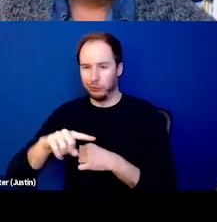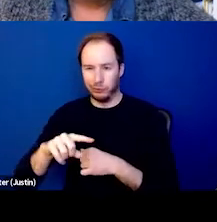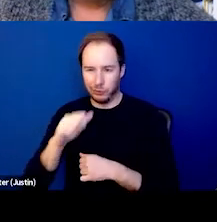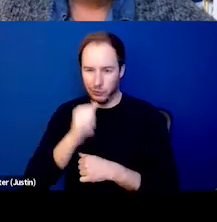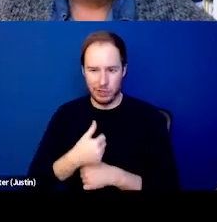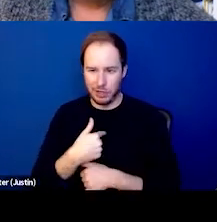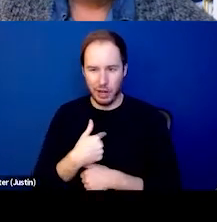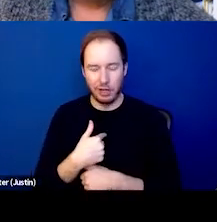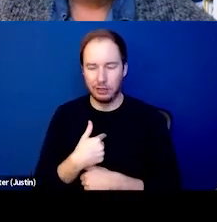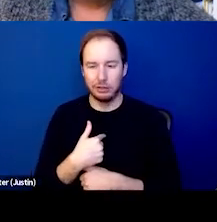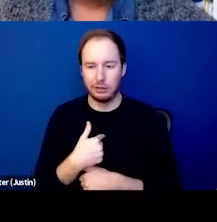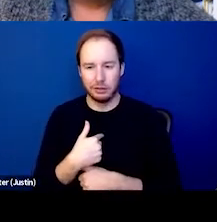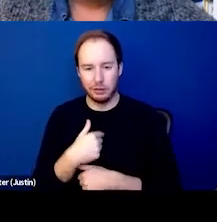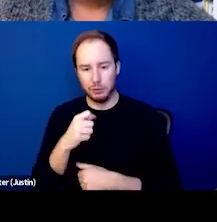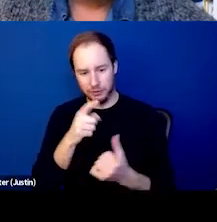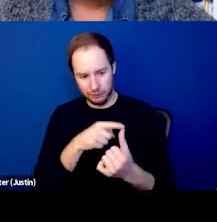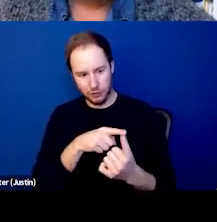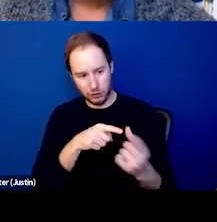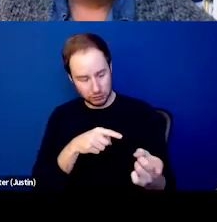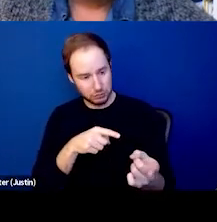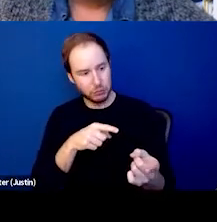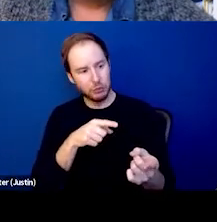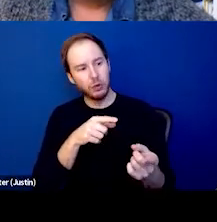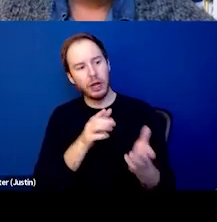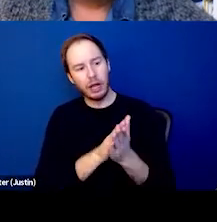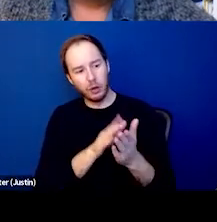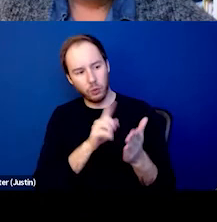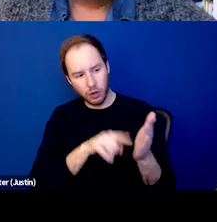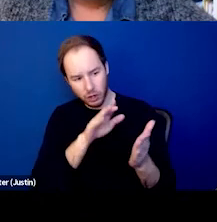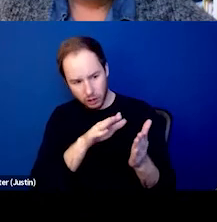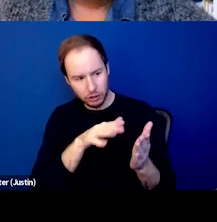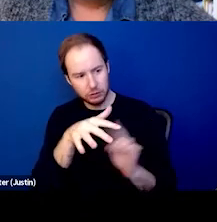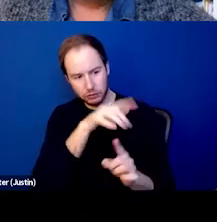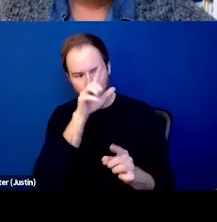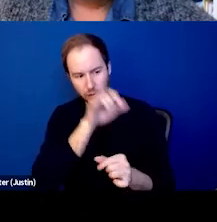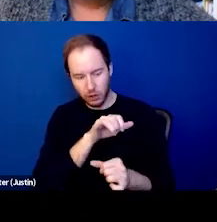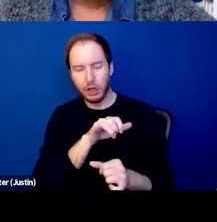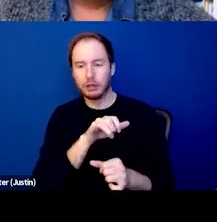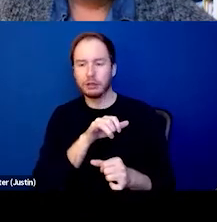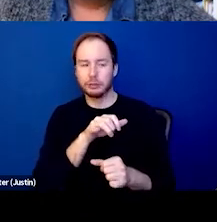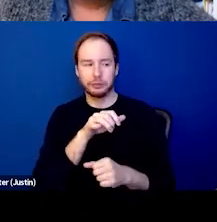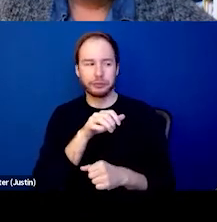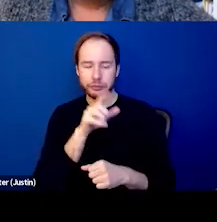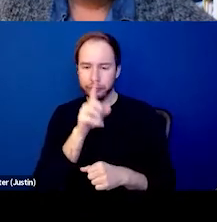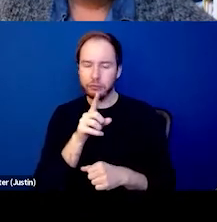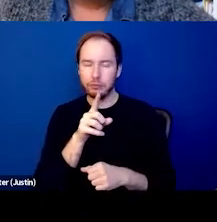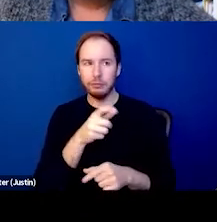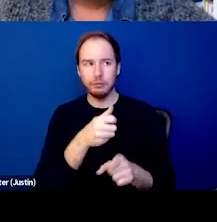or organizations without knowing what the parameters of the work around. So I think it's really a work in organization